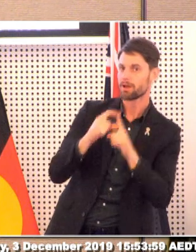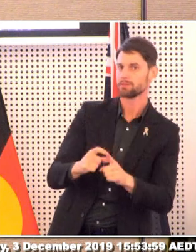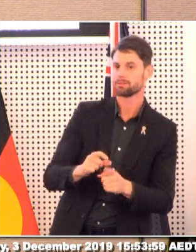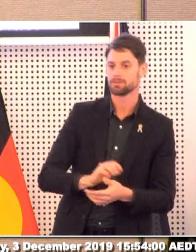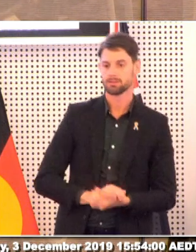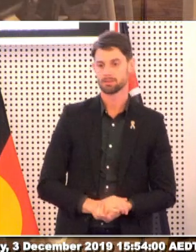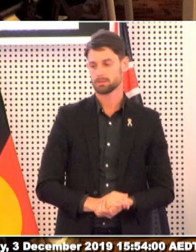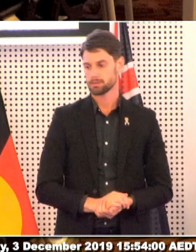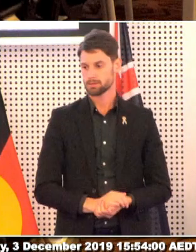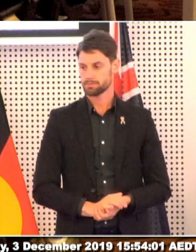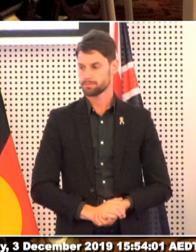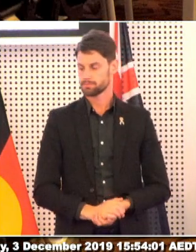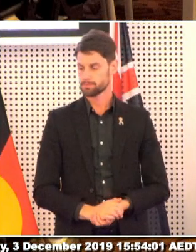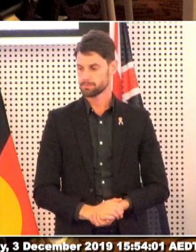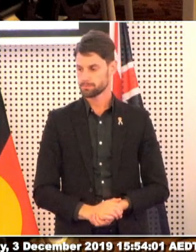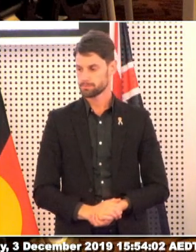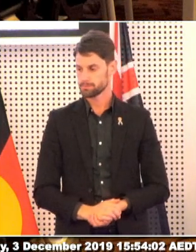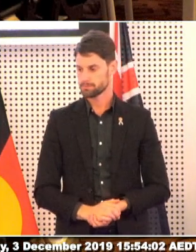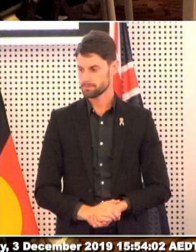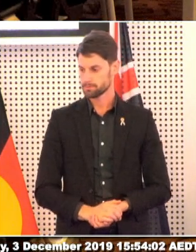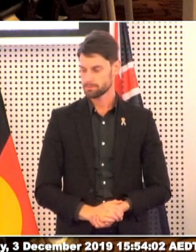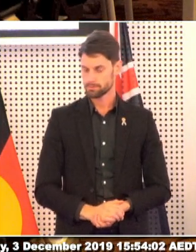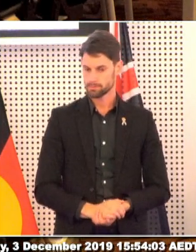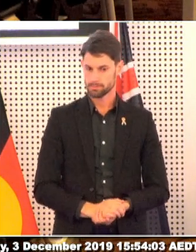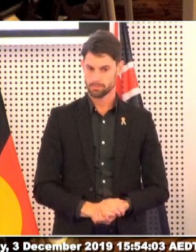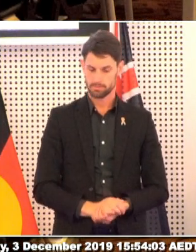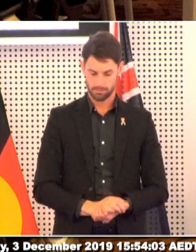You both referred in your respective statements to the staffing